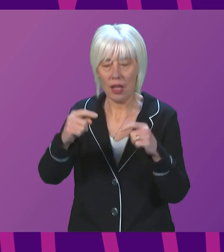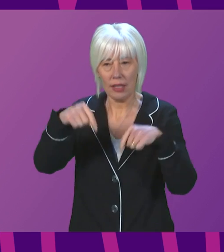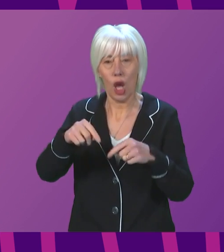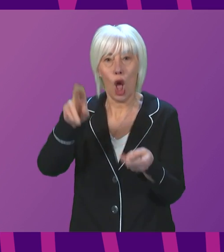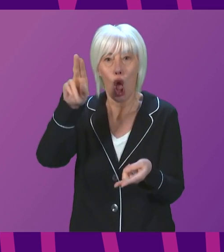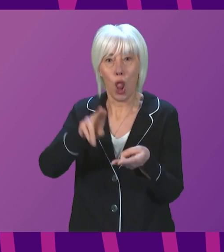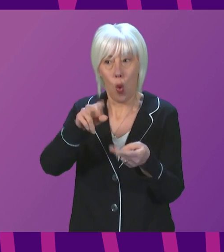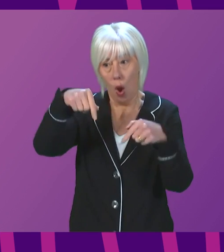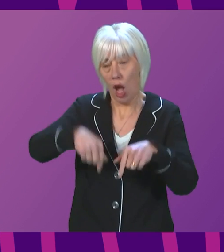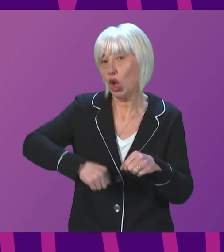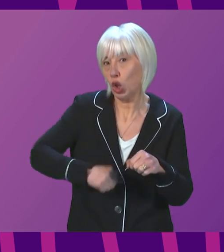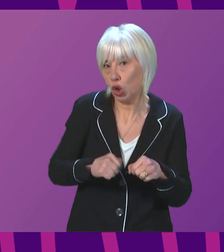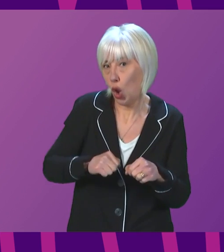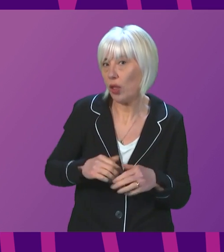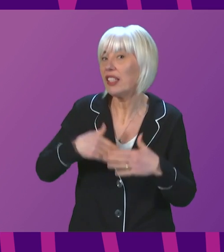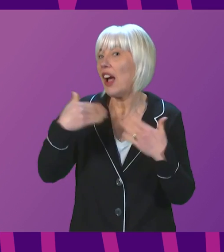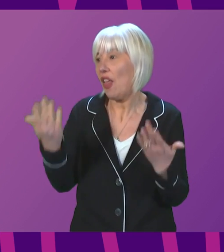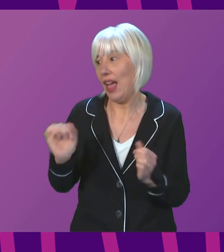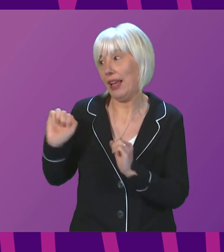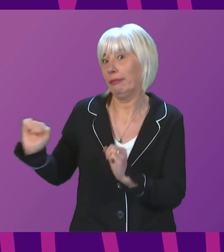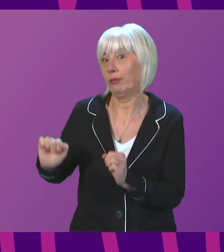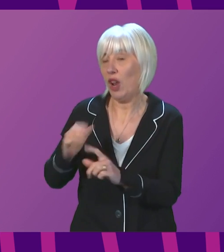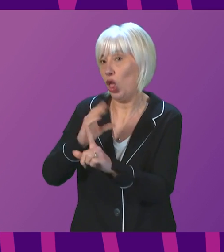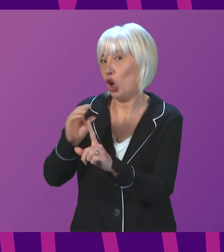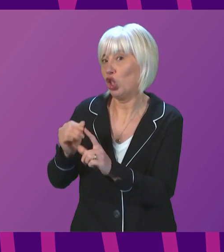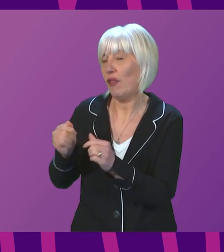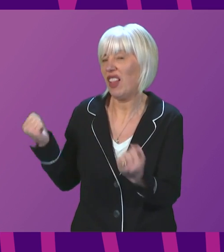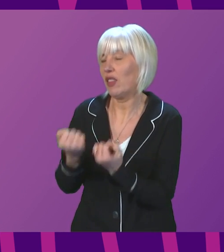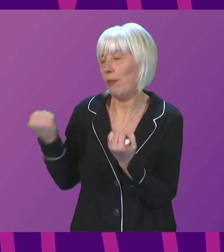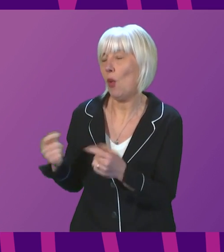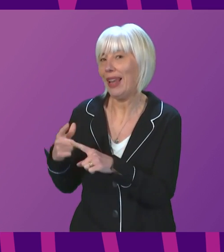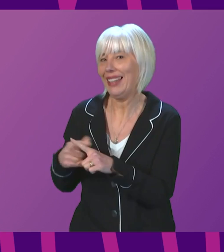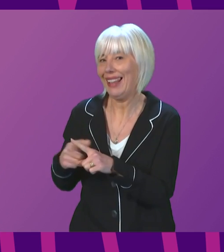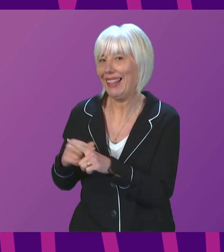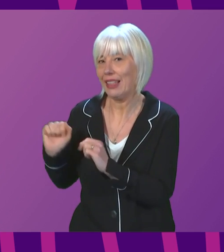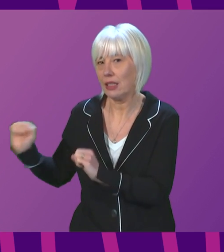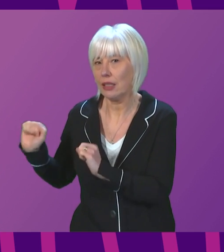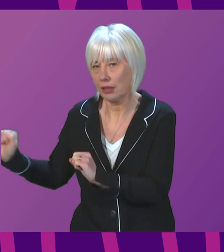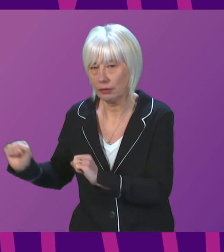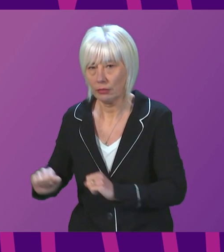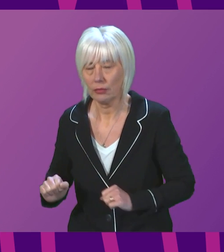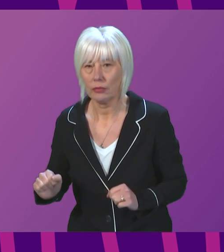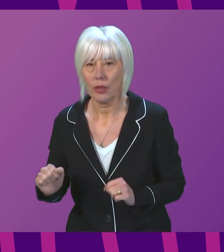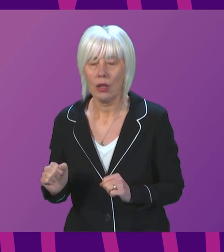already in Scotland than they are where the Conservatives are in power in England.